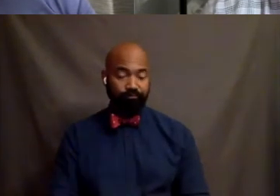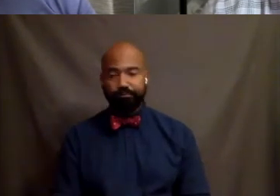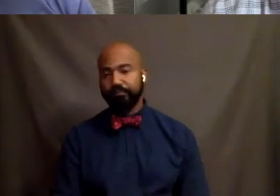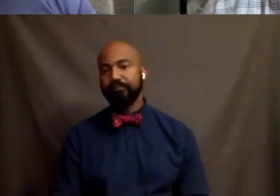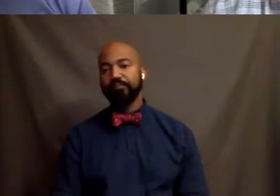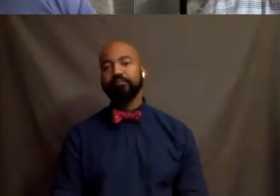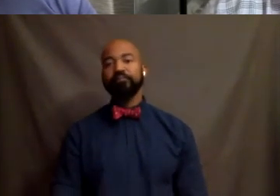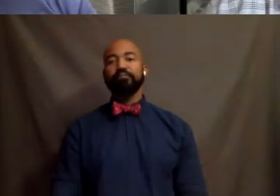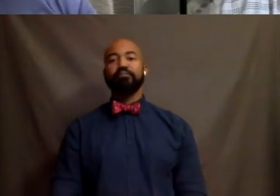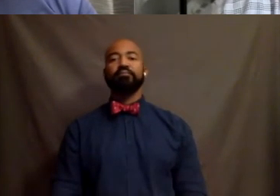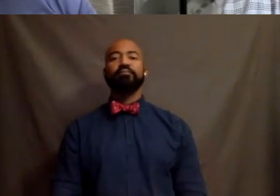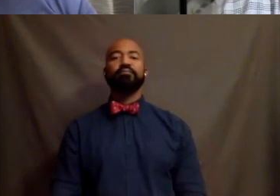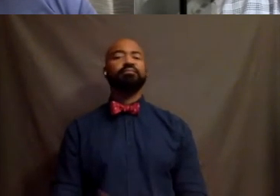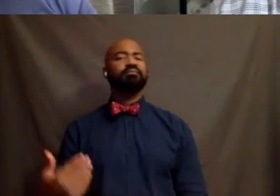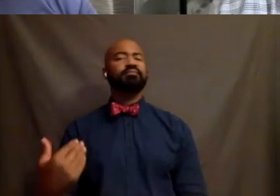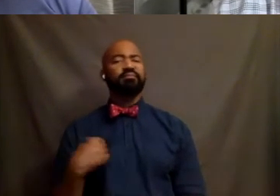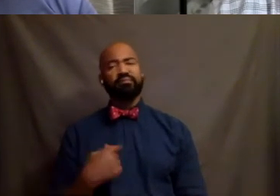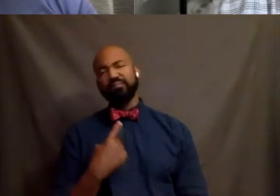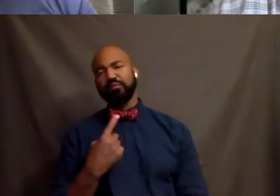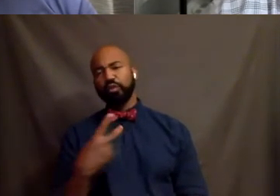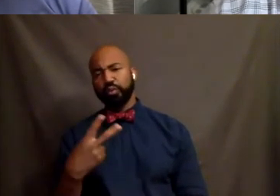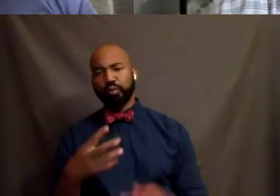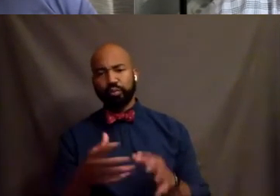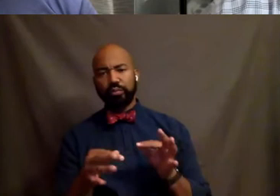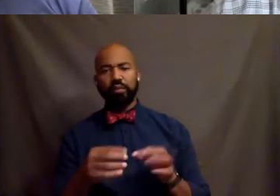There were a couple of comments about puberty blockers and I'm just wondering,